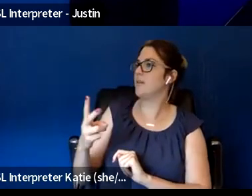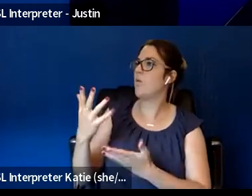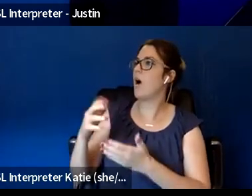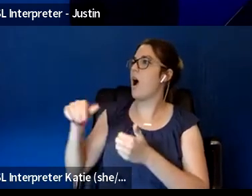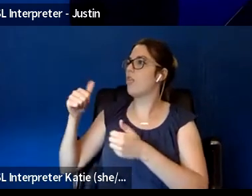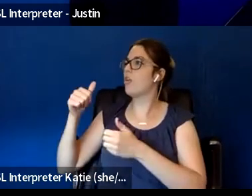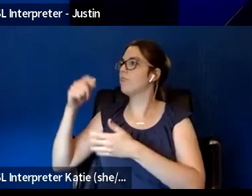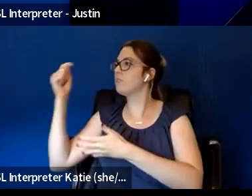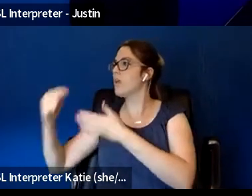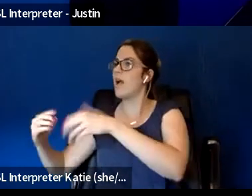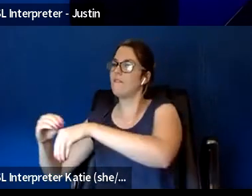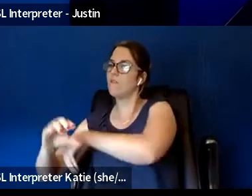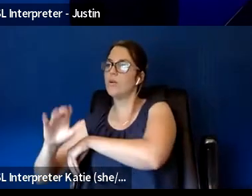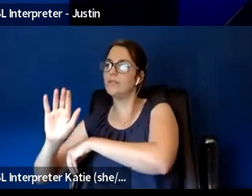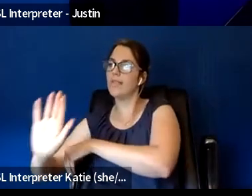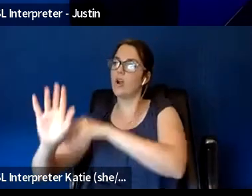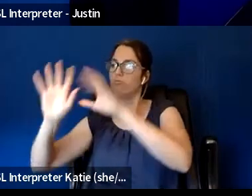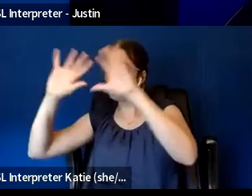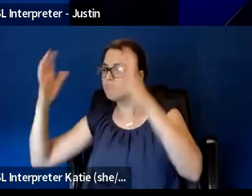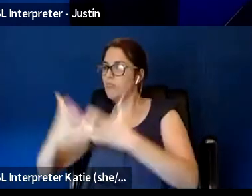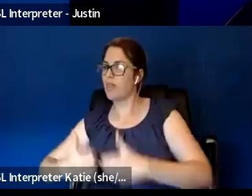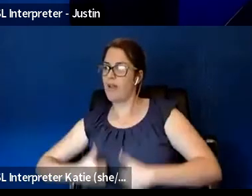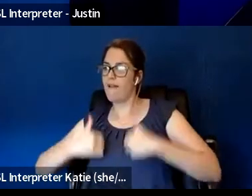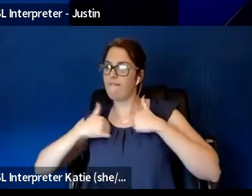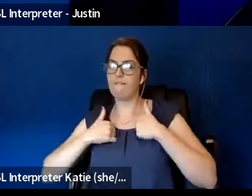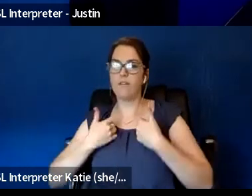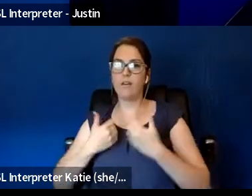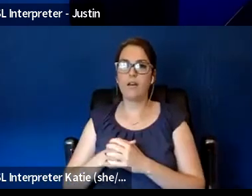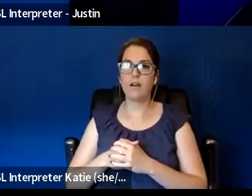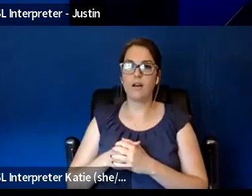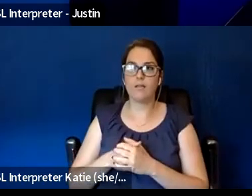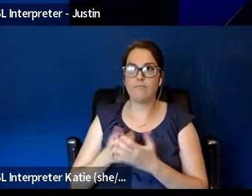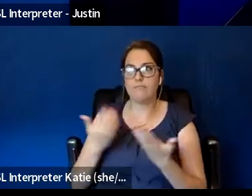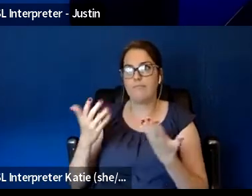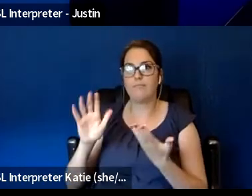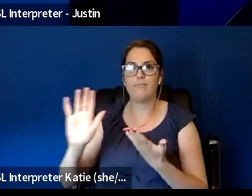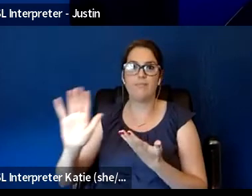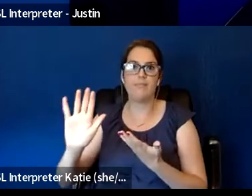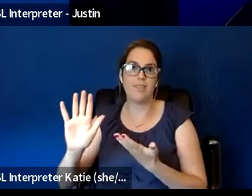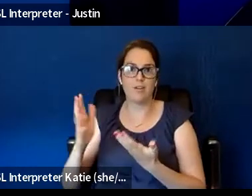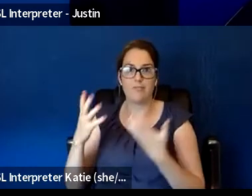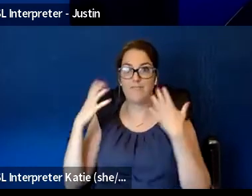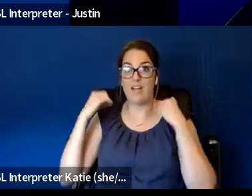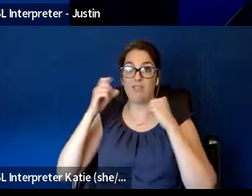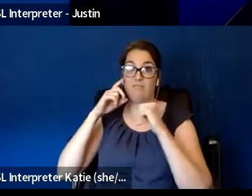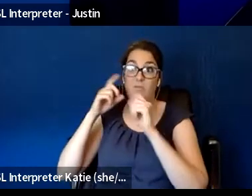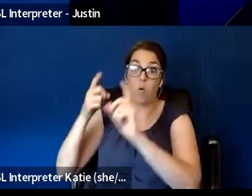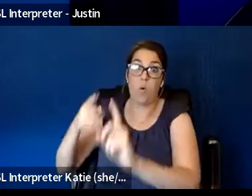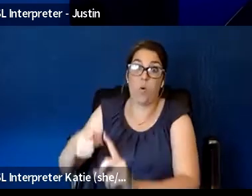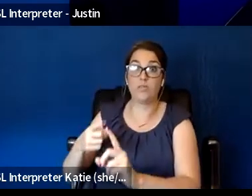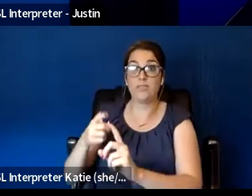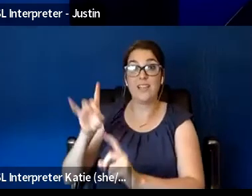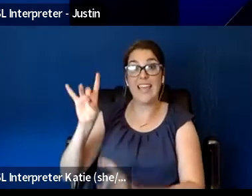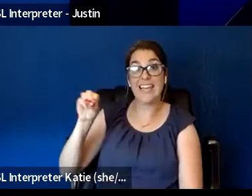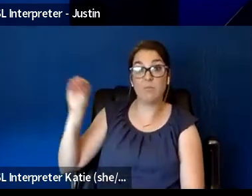that affect 70 to 80% of their health outcomes anyway. We are very focused on